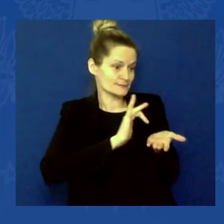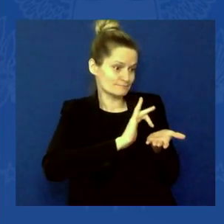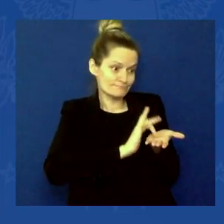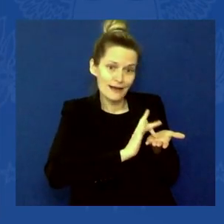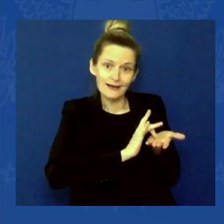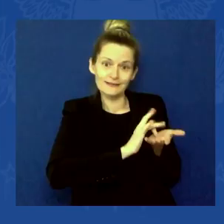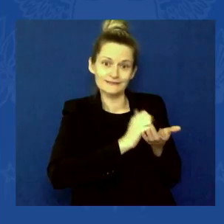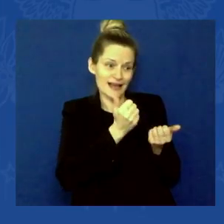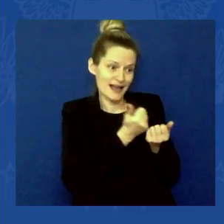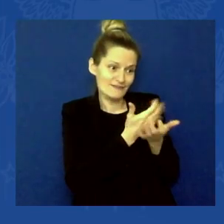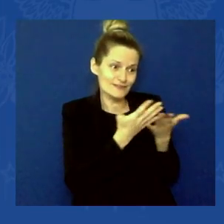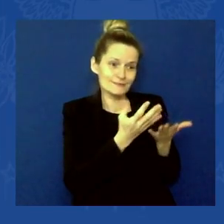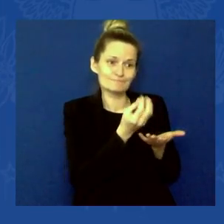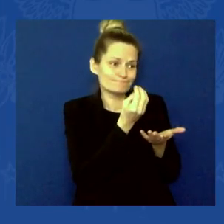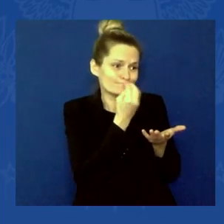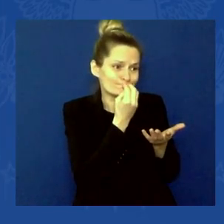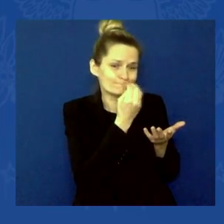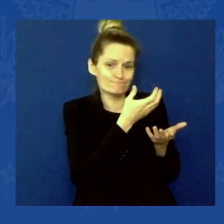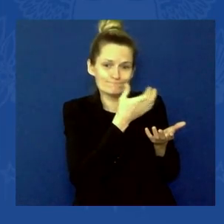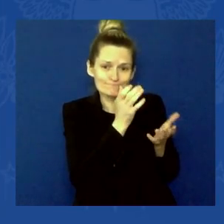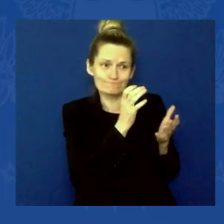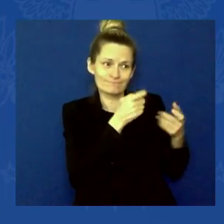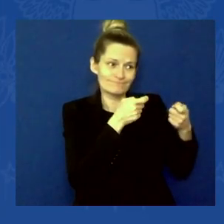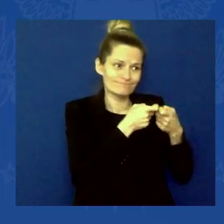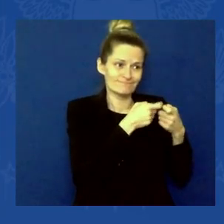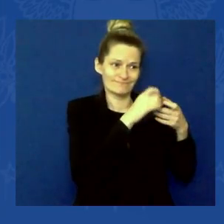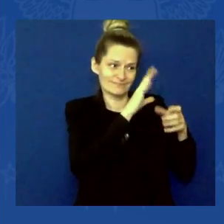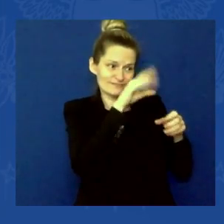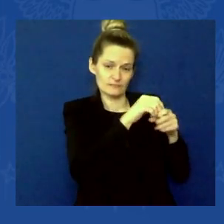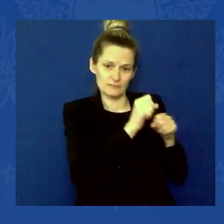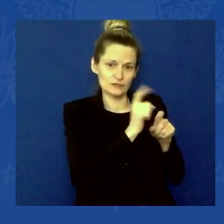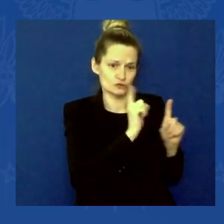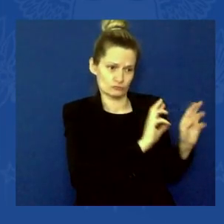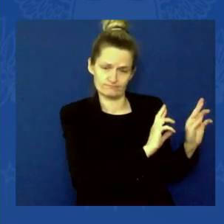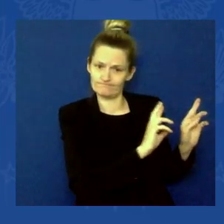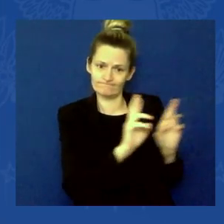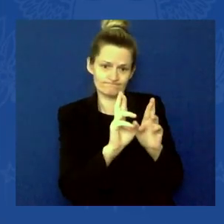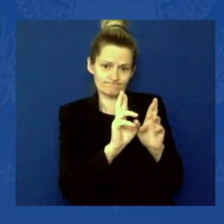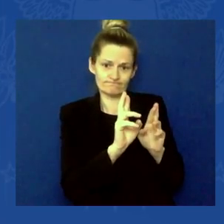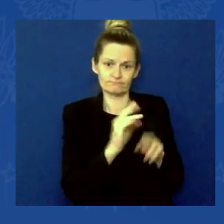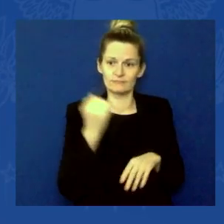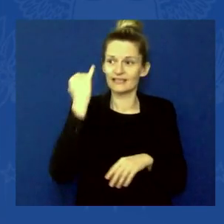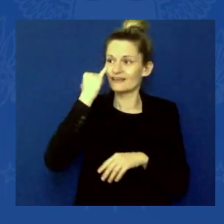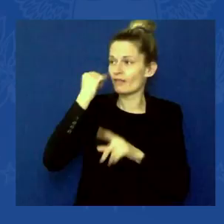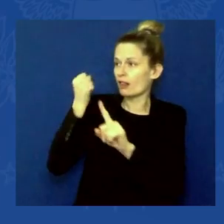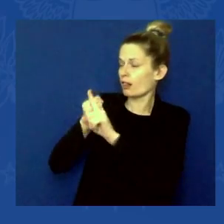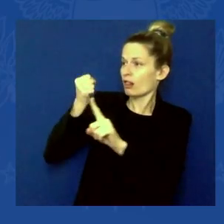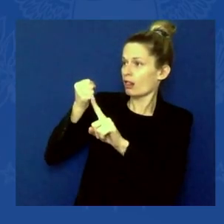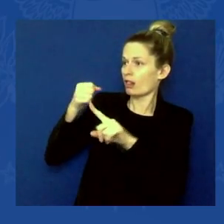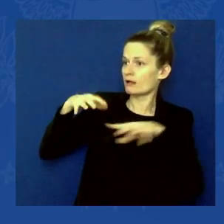in case of extended power hour outera -- power outages. And don't forget that you may need to seek shelter